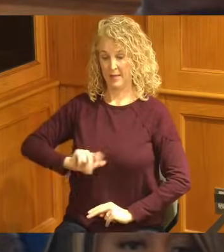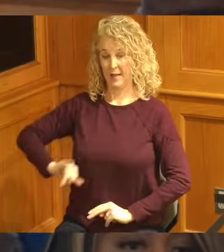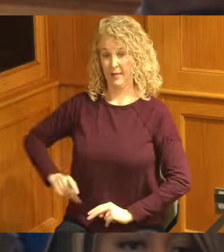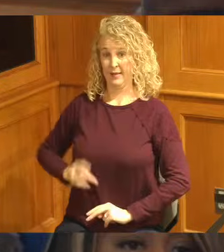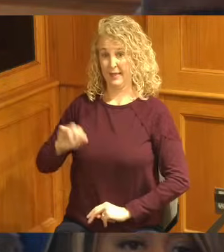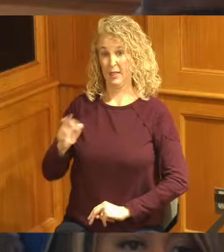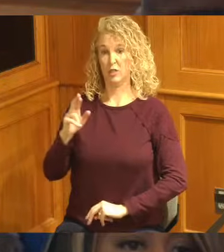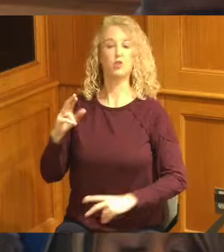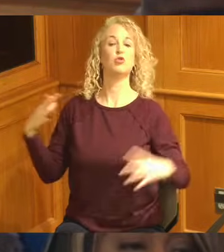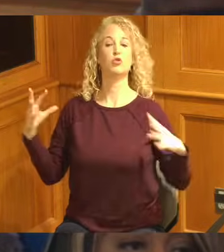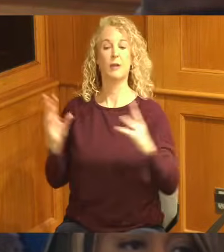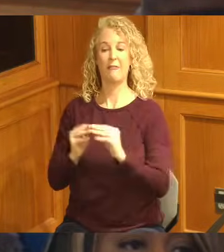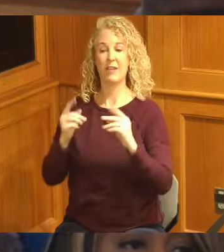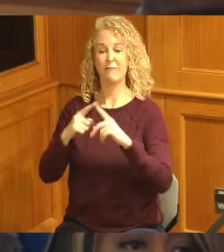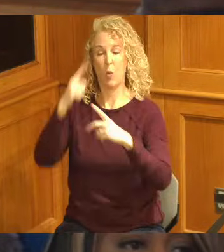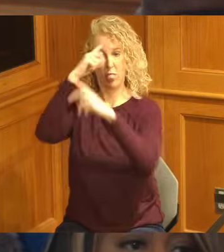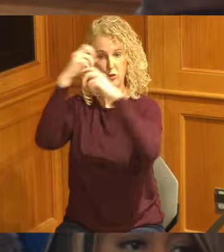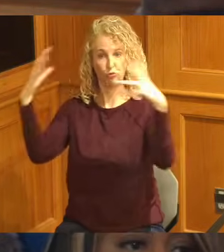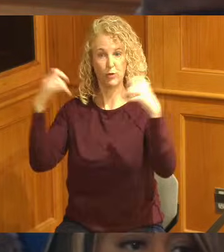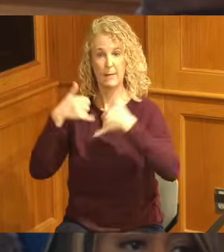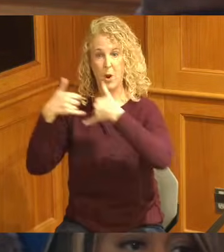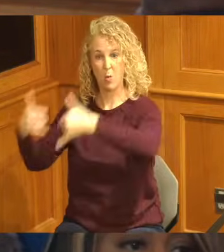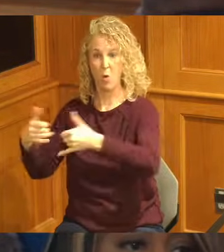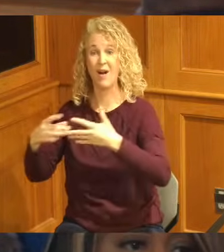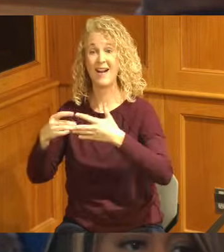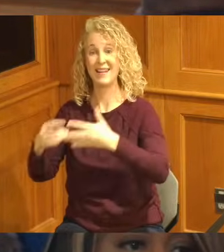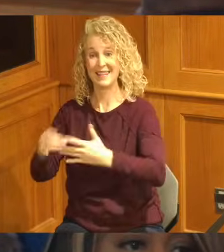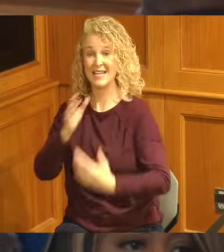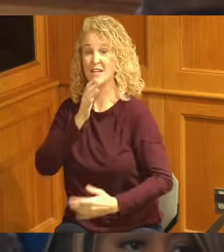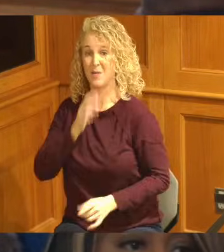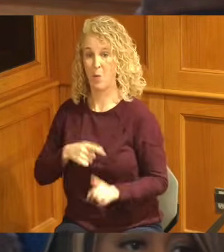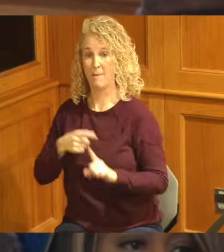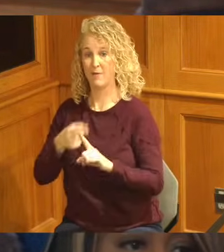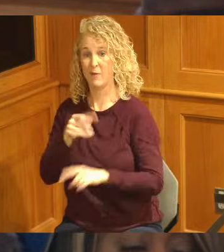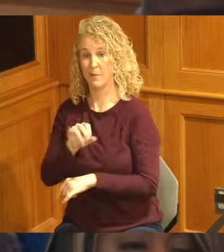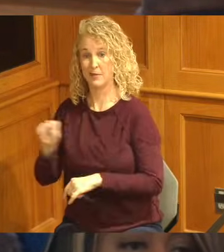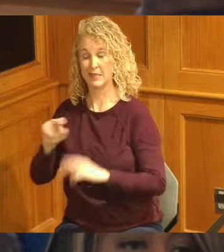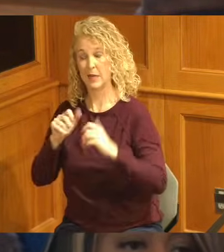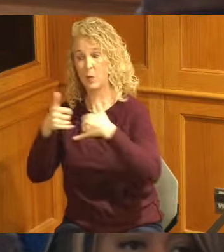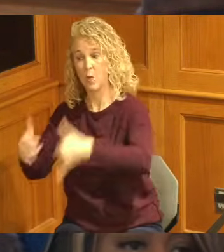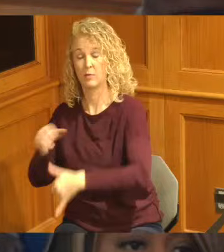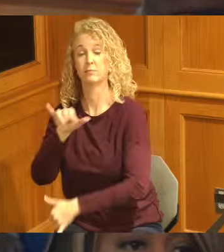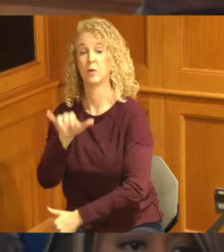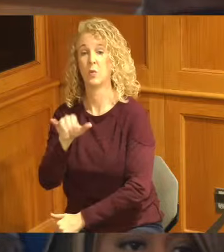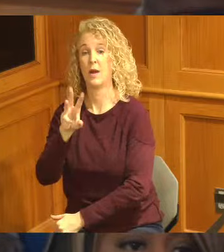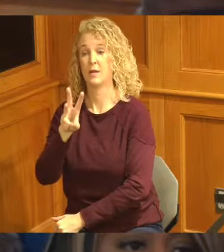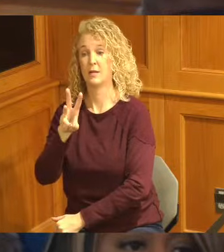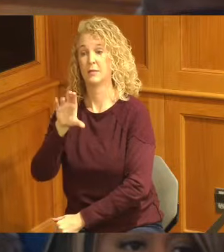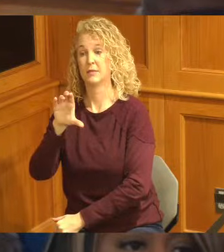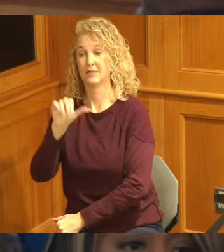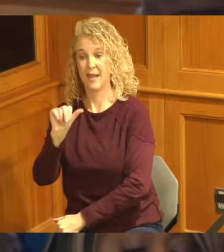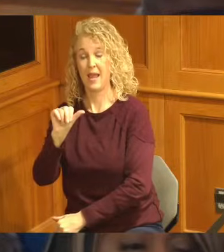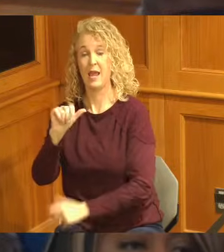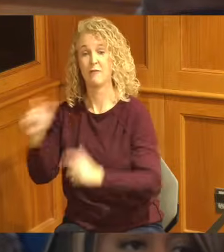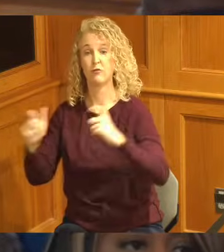the Dream Award, the Leading Women of Cincinnati Award, the YW.CA of Greater Cincinnati Career